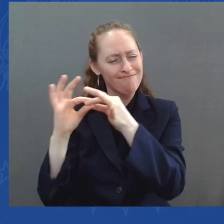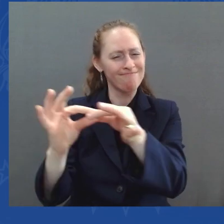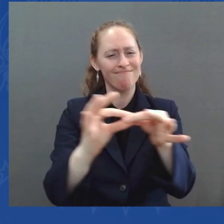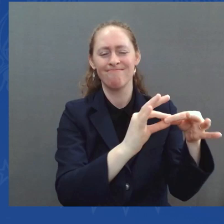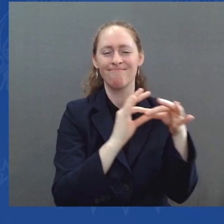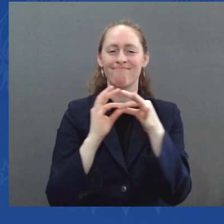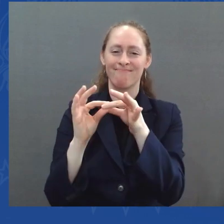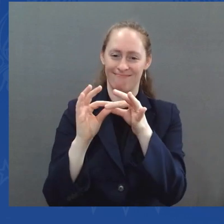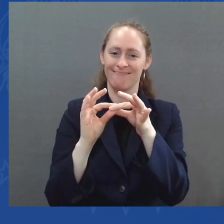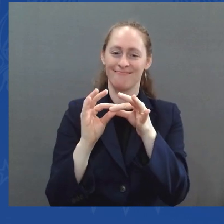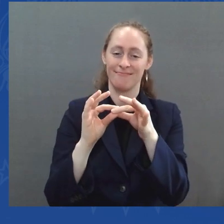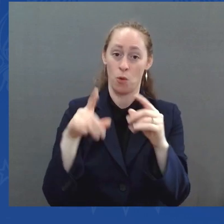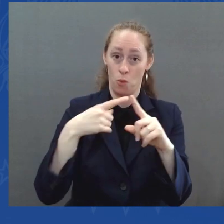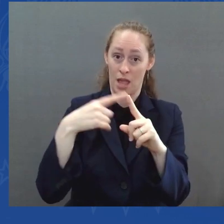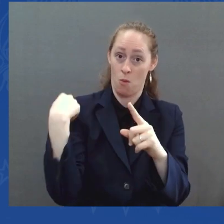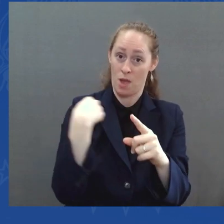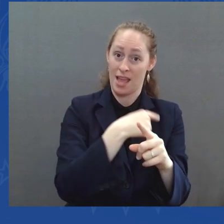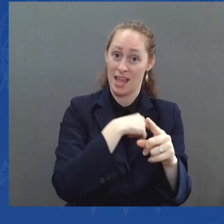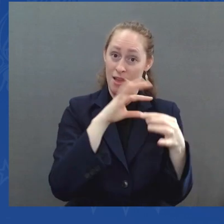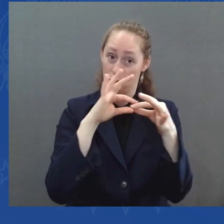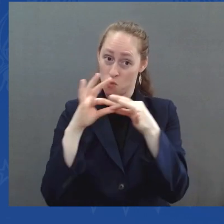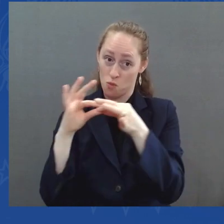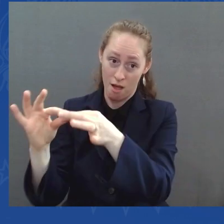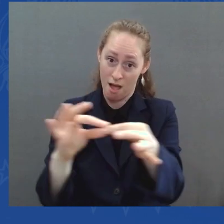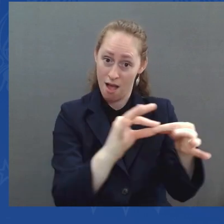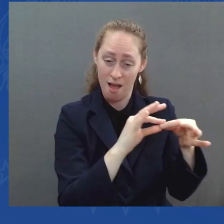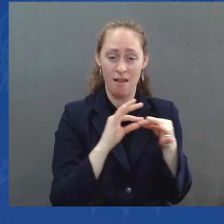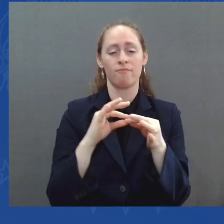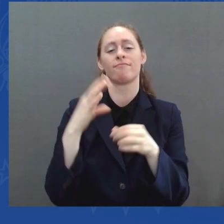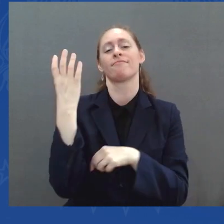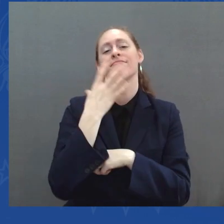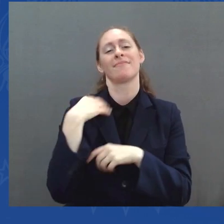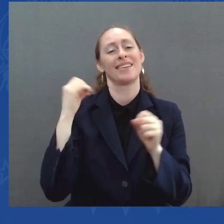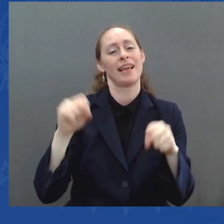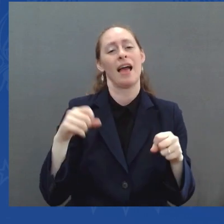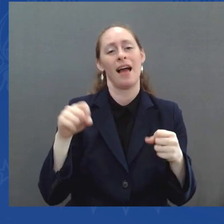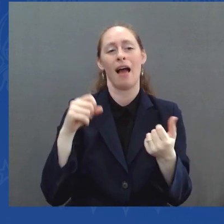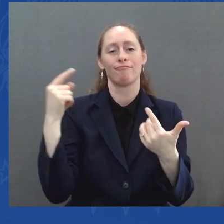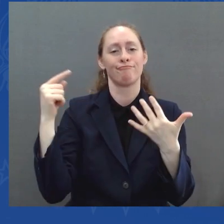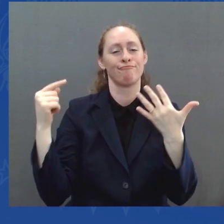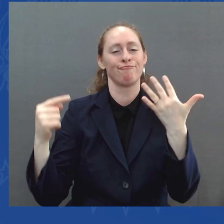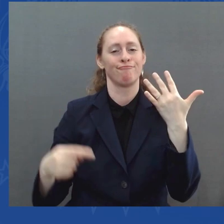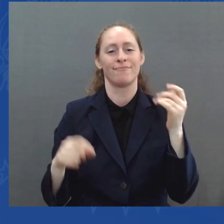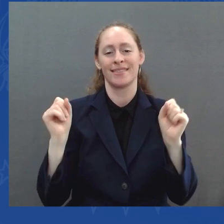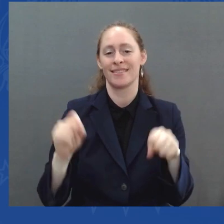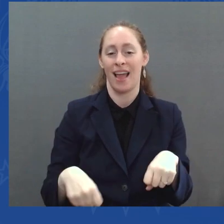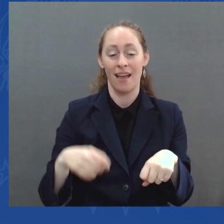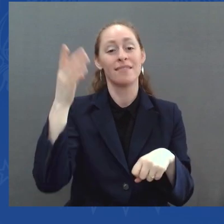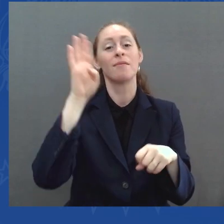Oh, God bless you all. May God protect our troops, and now I'm going to sign an executive order.